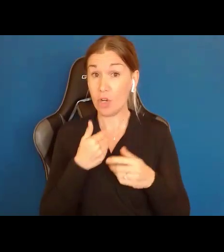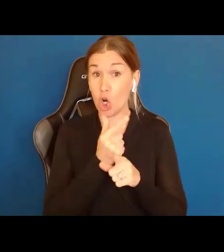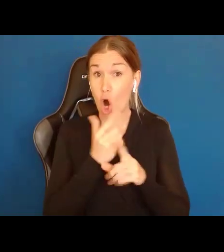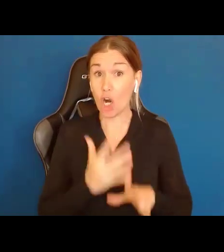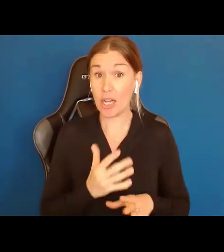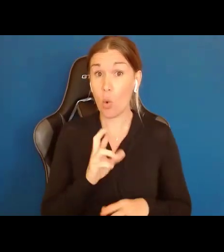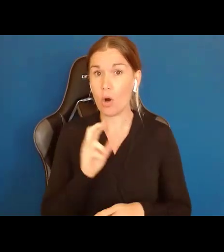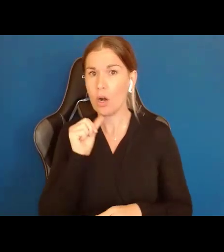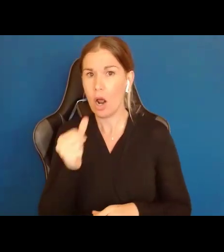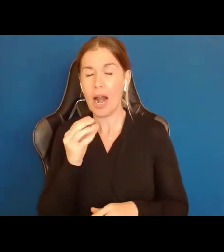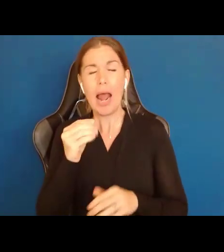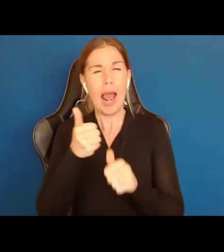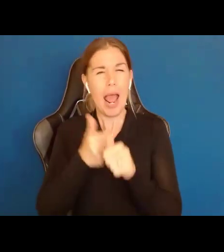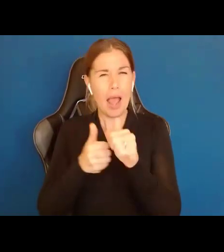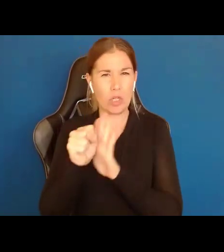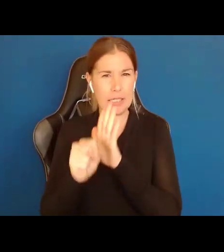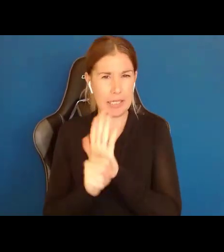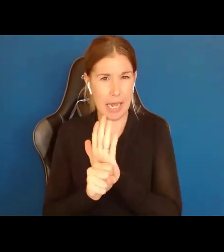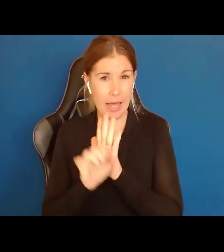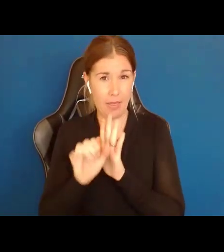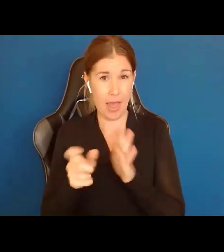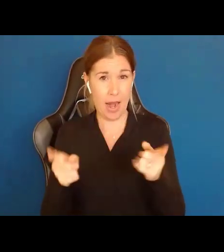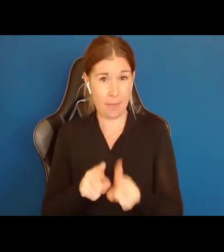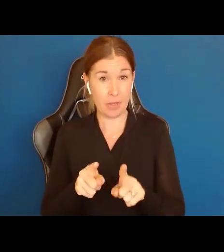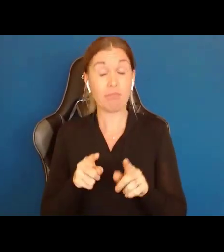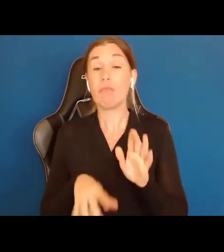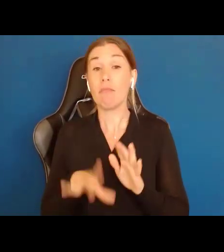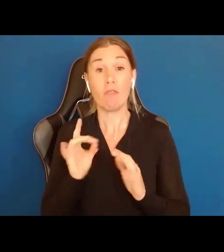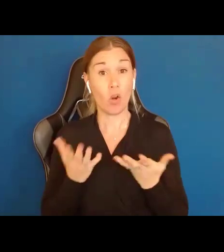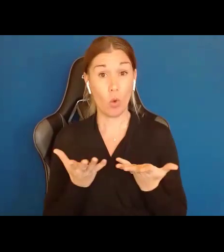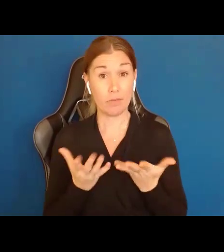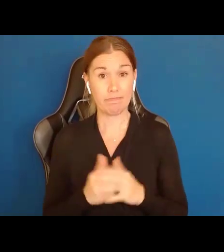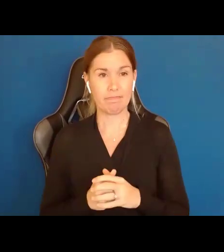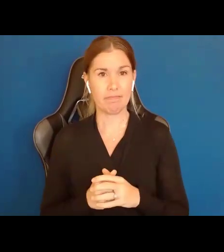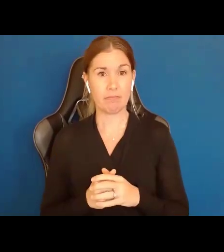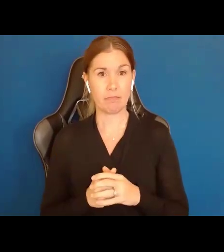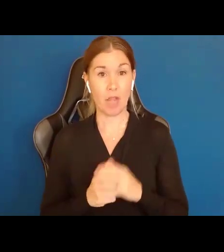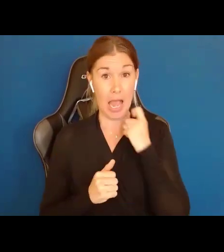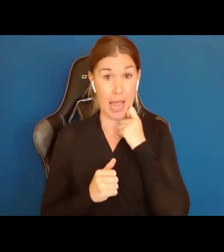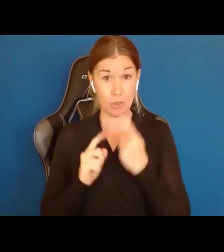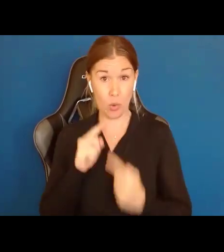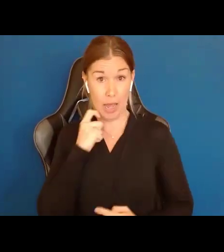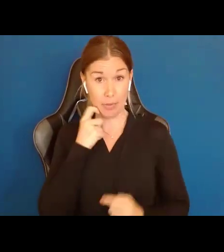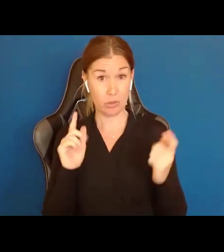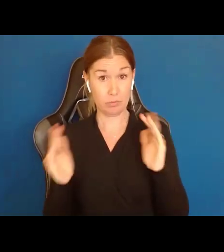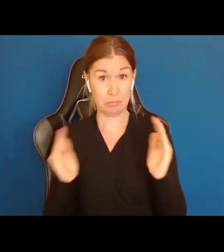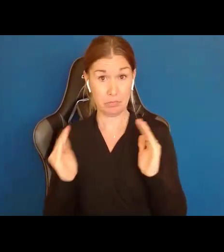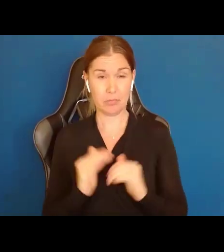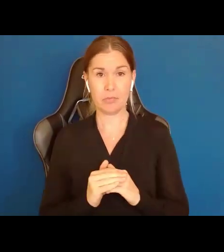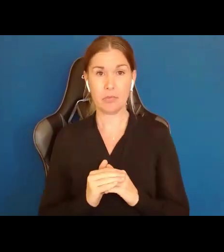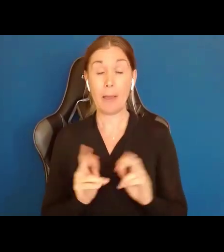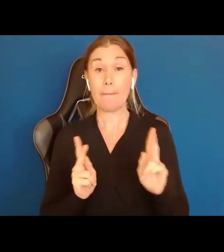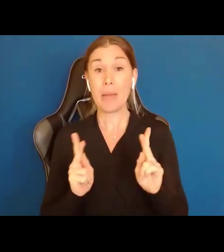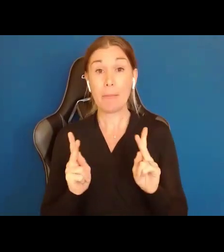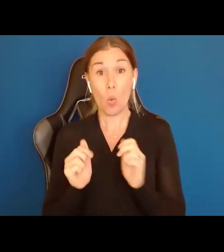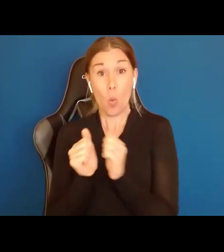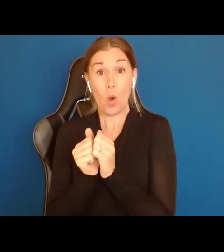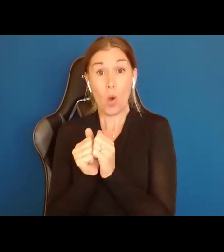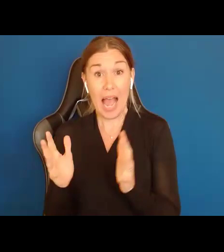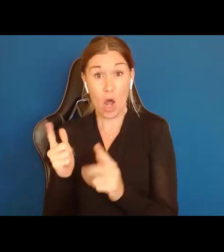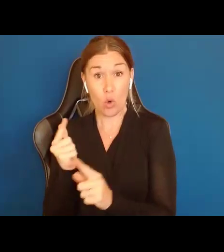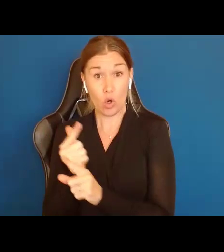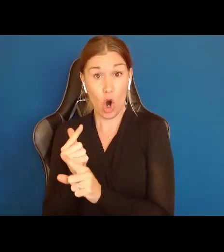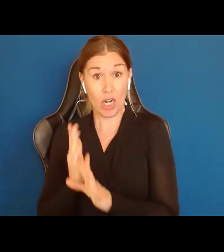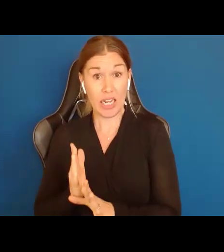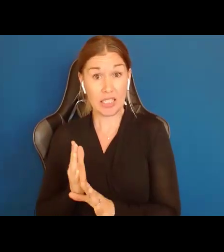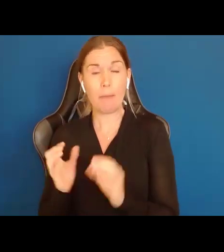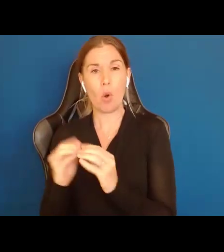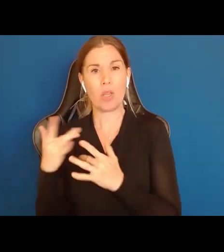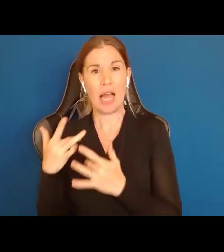this was done in, what was found was this: apples to apples again, remember. People without guardians were more likely